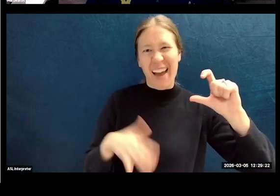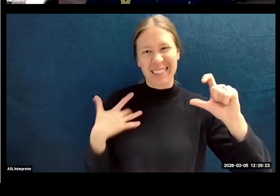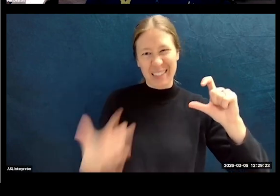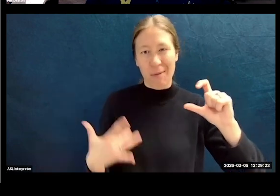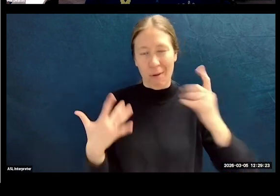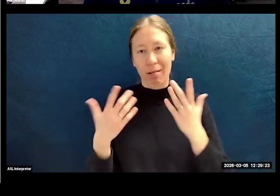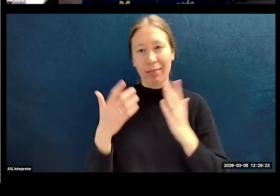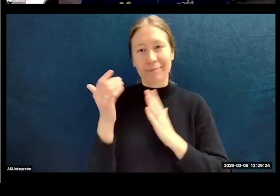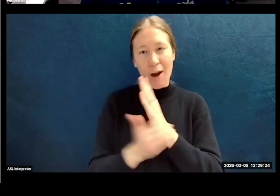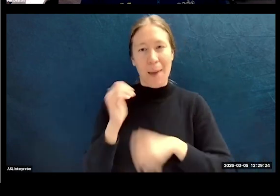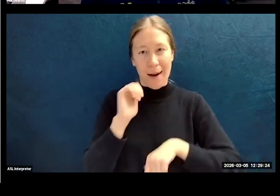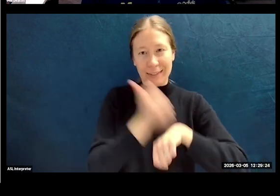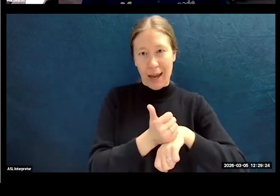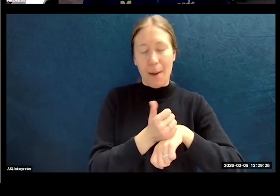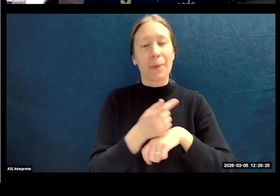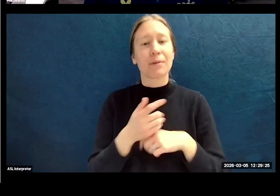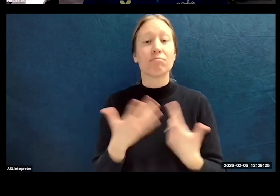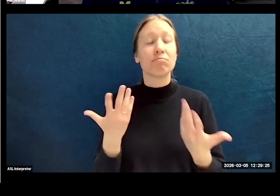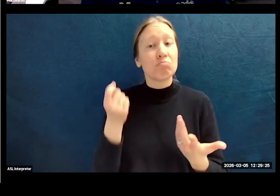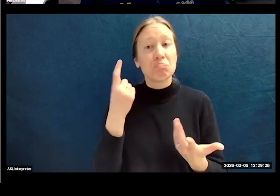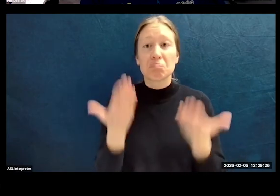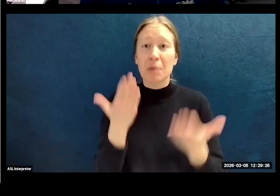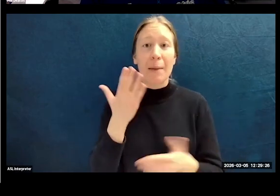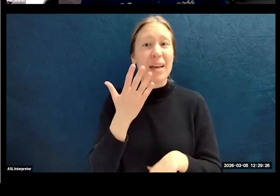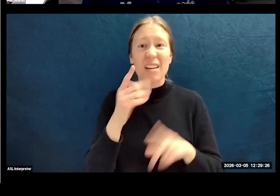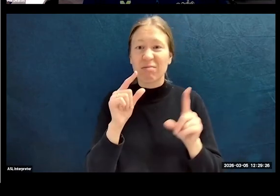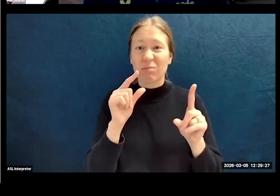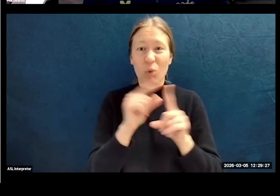and sometimes that text color may change if you have already selected that link.